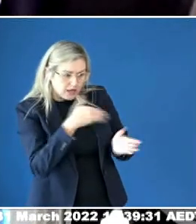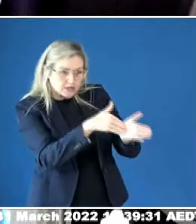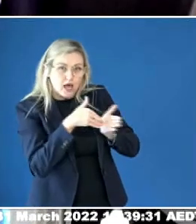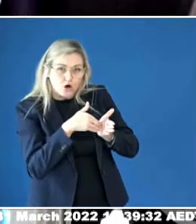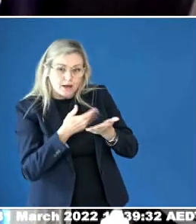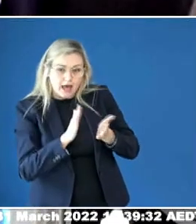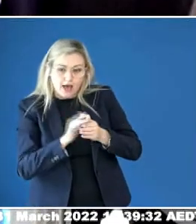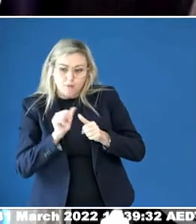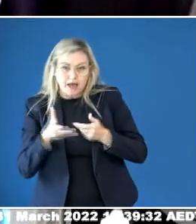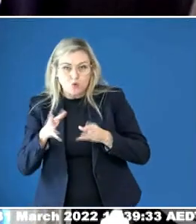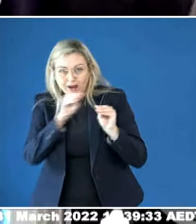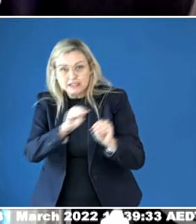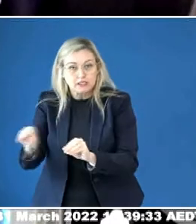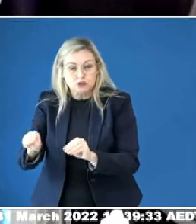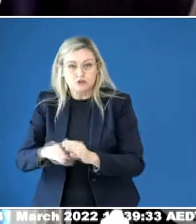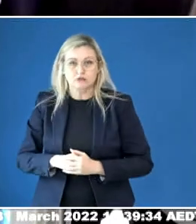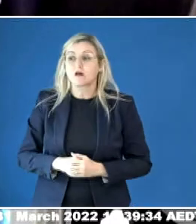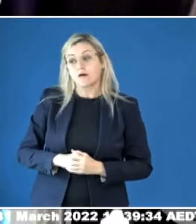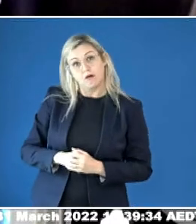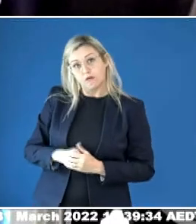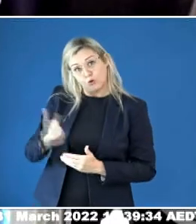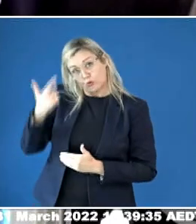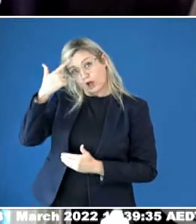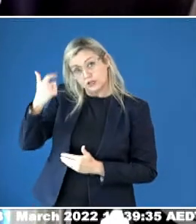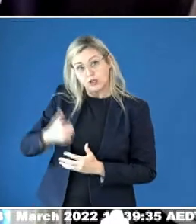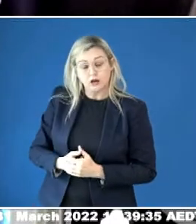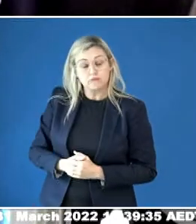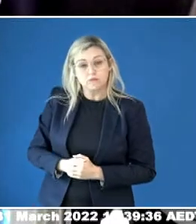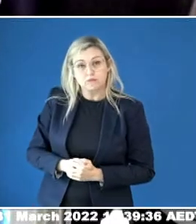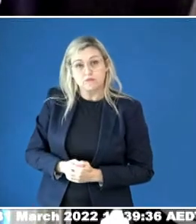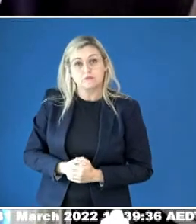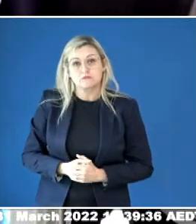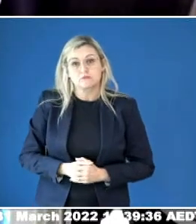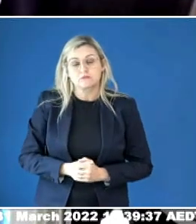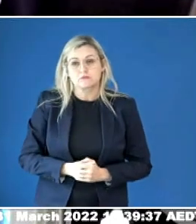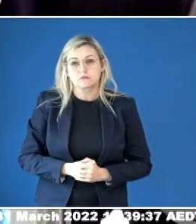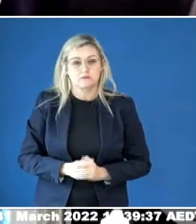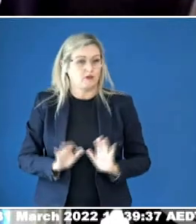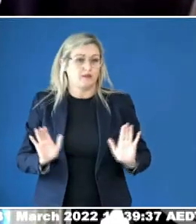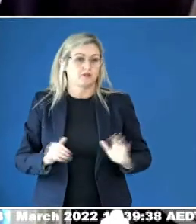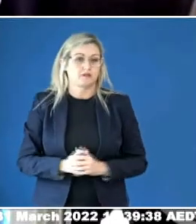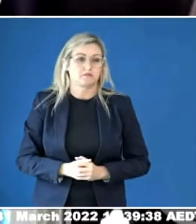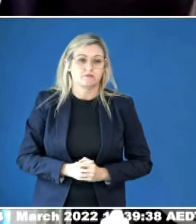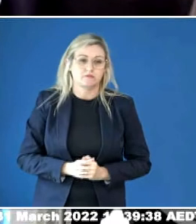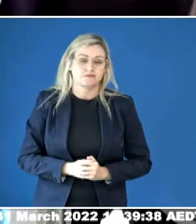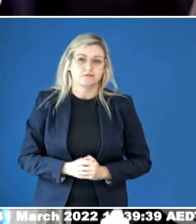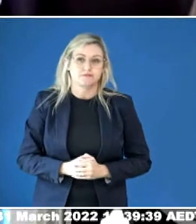That's an improvement that we can - we can have. No further questions, Chair. Thank you.